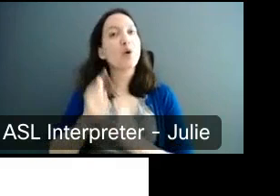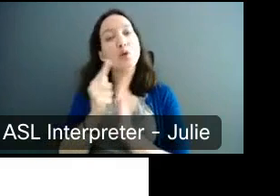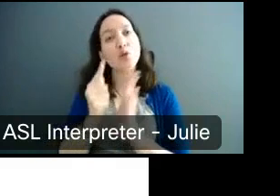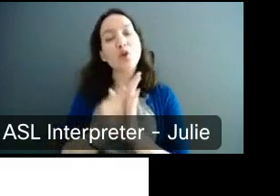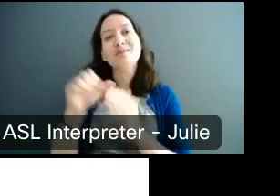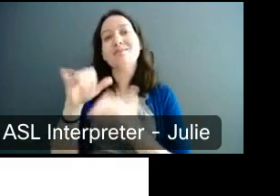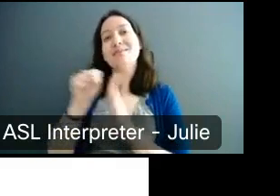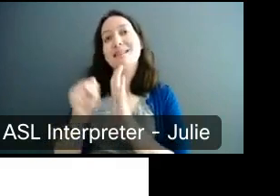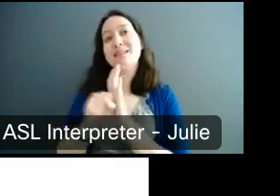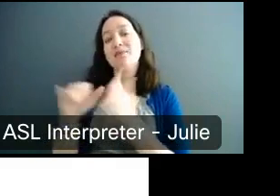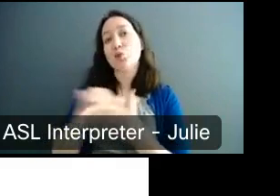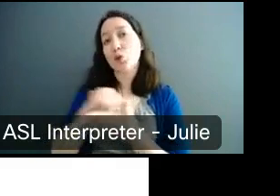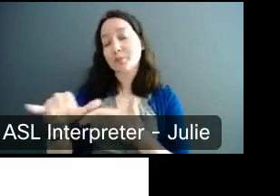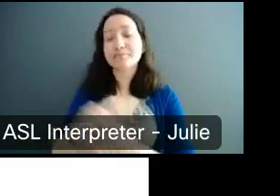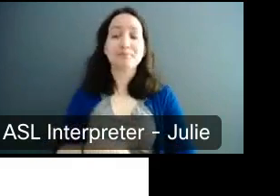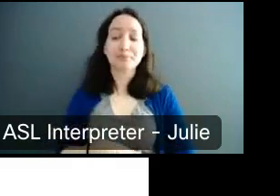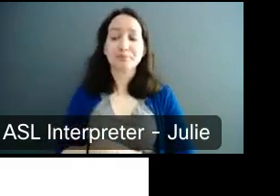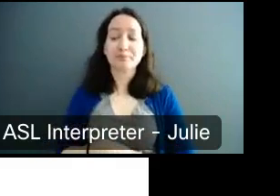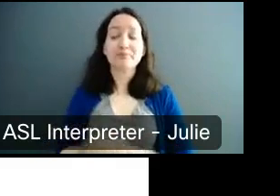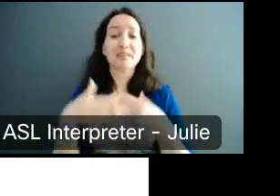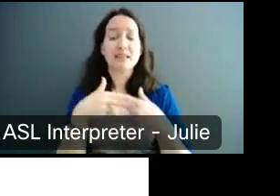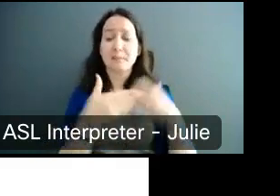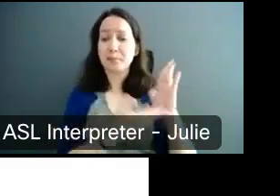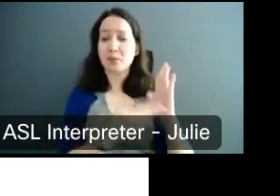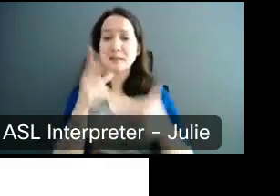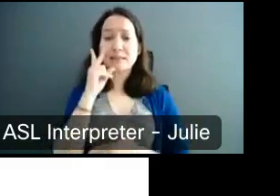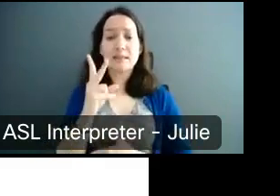Um, on the slide in the presentation, you see the individuals.